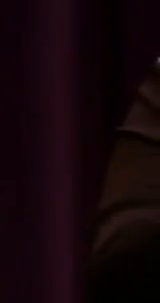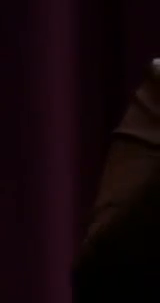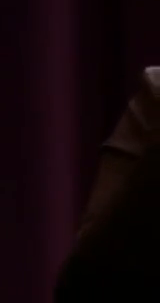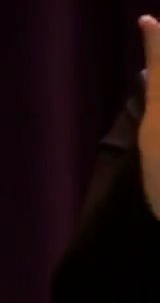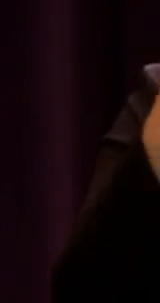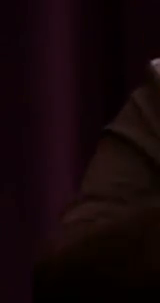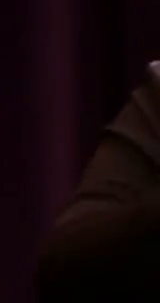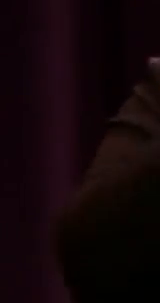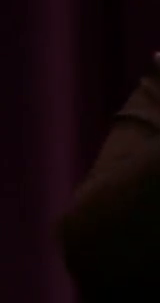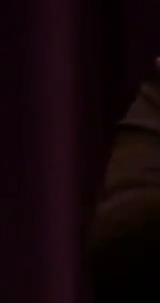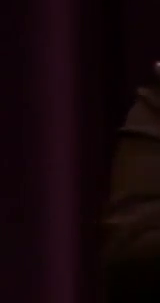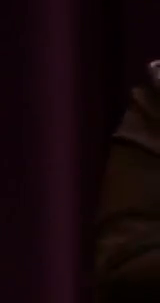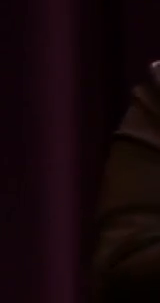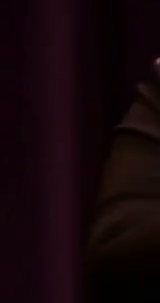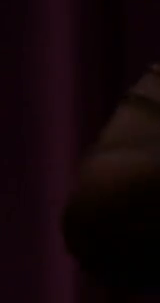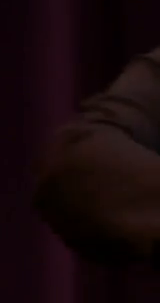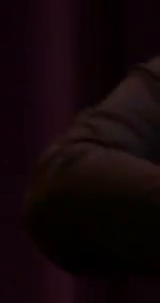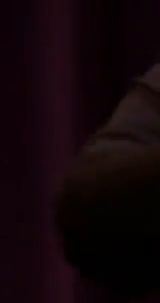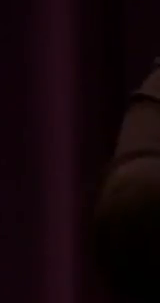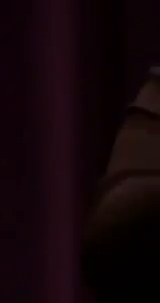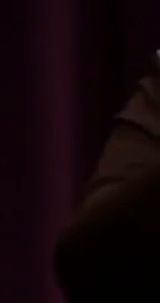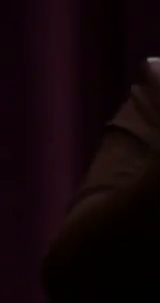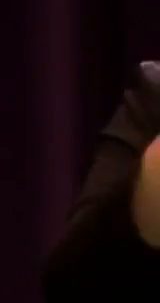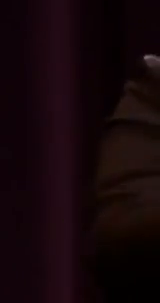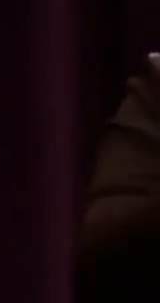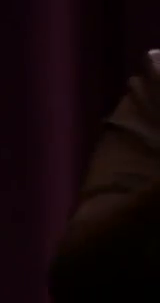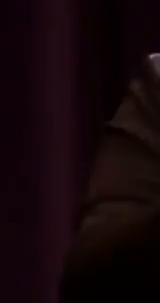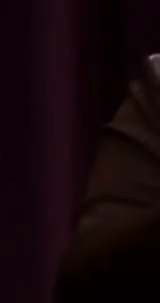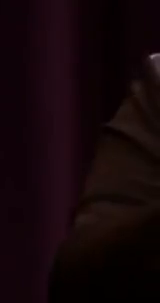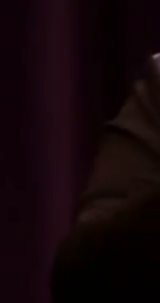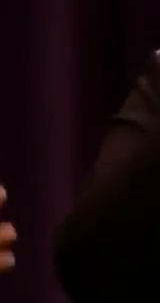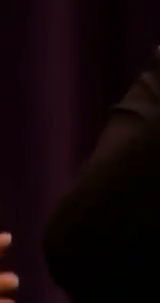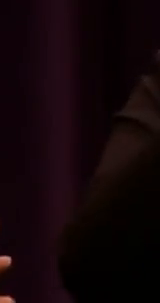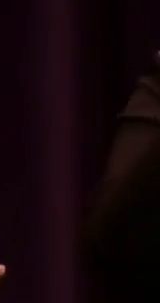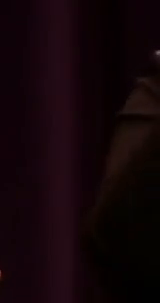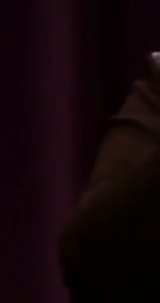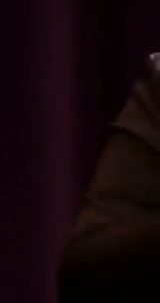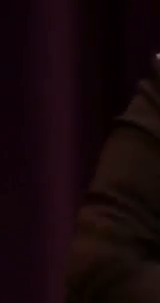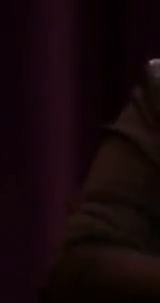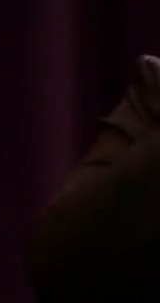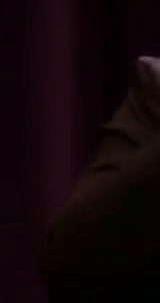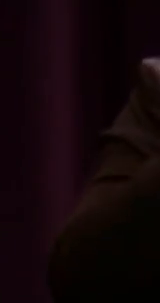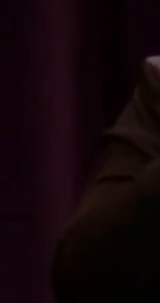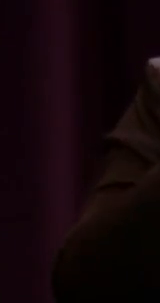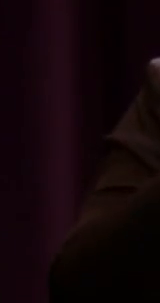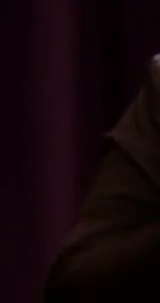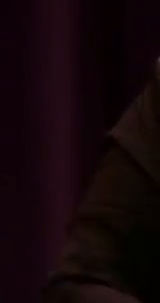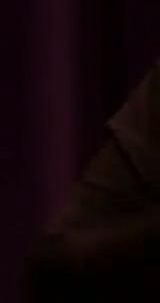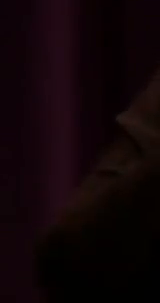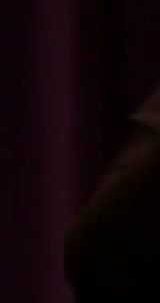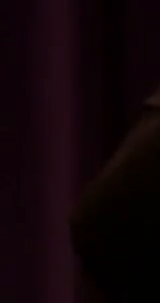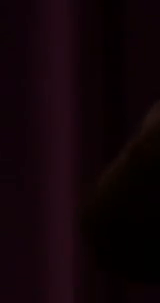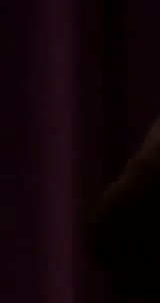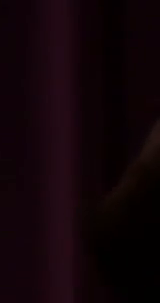REPRESENT ALL OF WHAT AMERICA IS. THAT IS WHAT I AM SO PROUD OF AS I LIVE IN THE DISTRICT OF COLUMBIA.